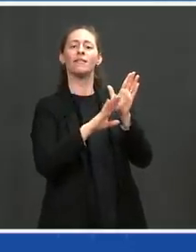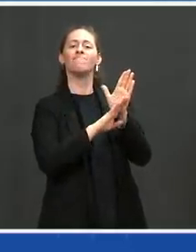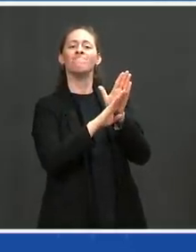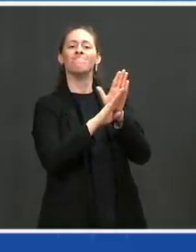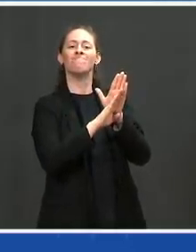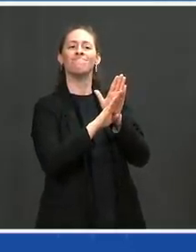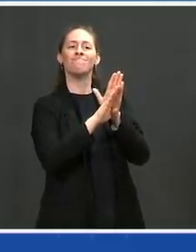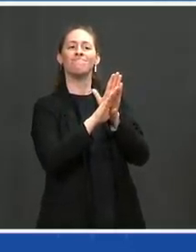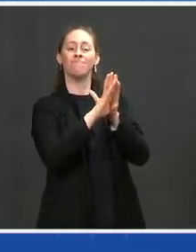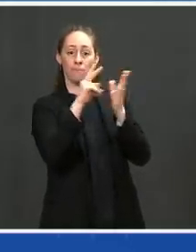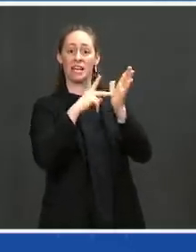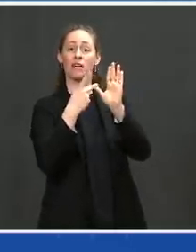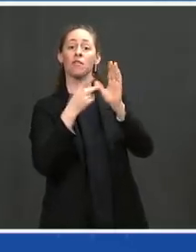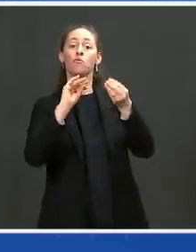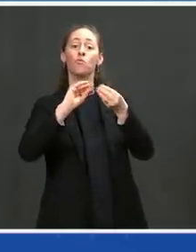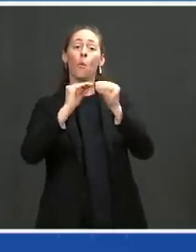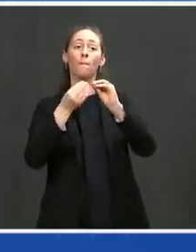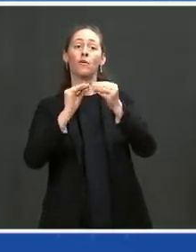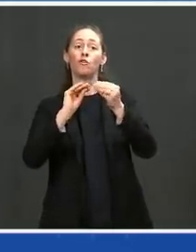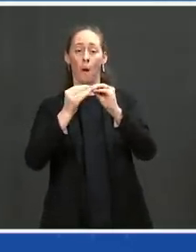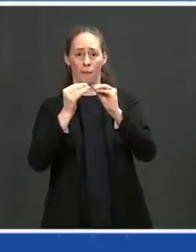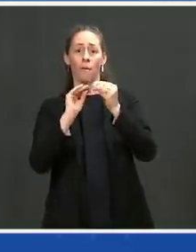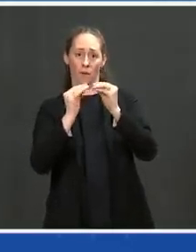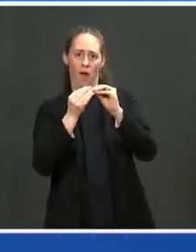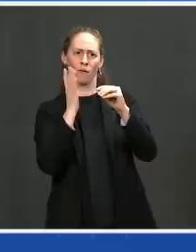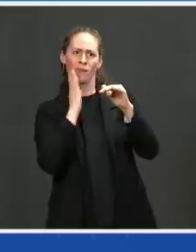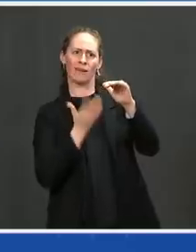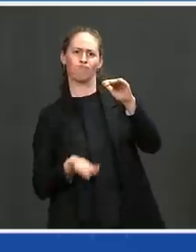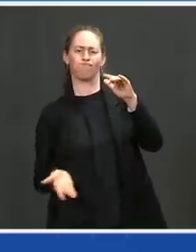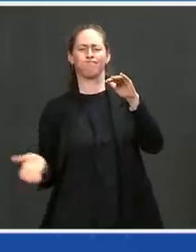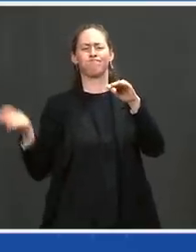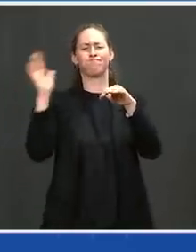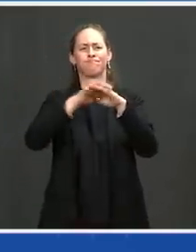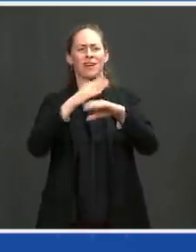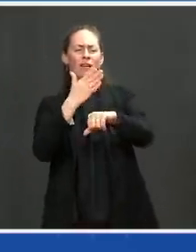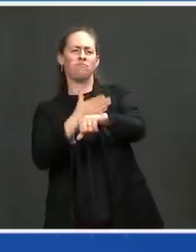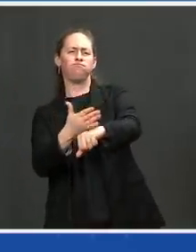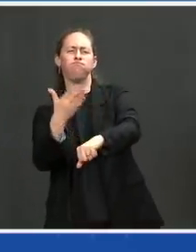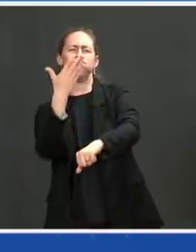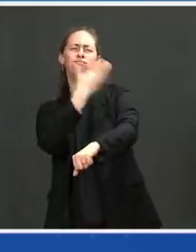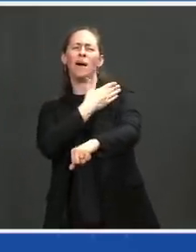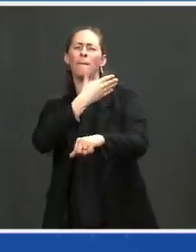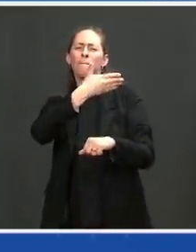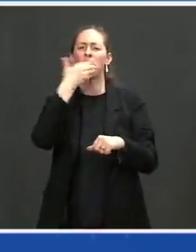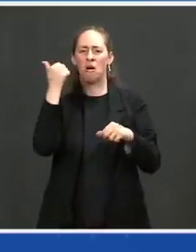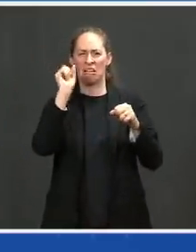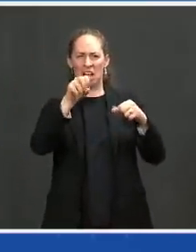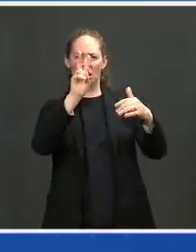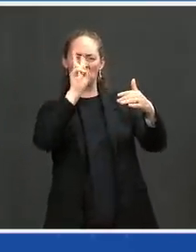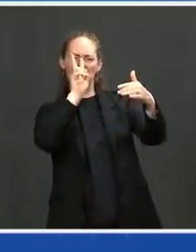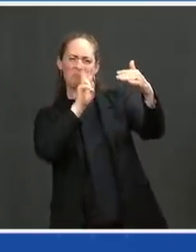have significantly increased their projections on the economic growth that's going to take place this year.